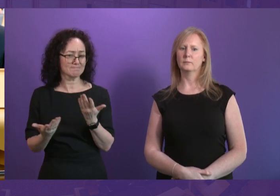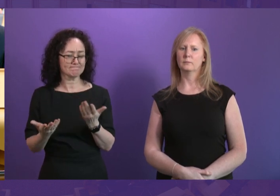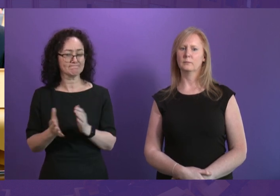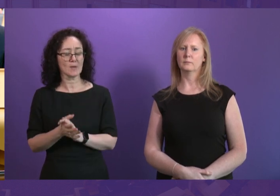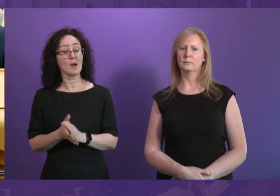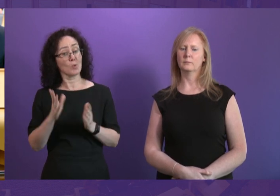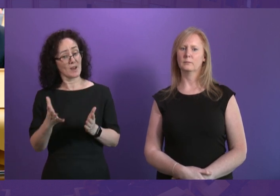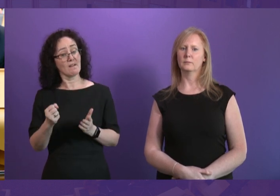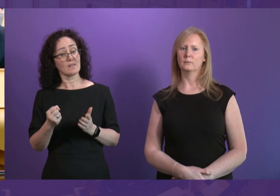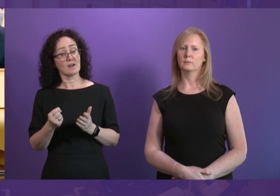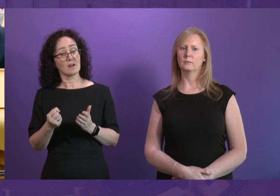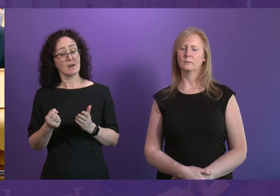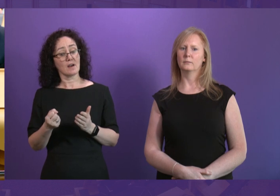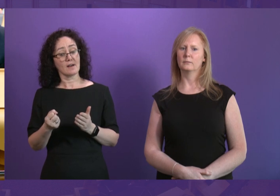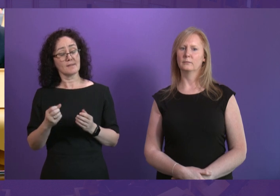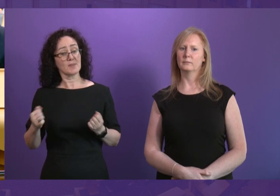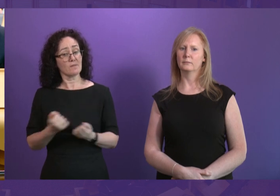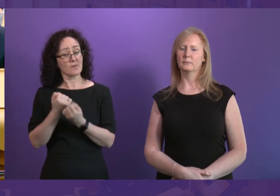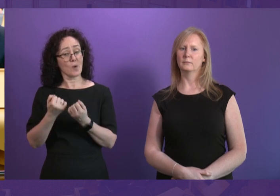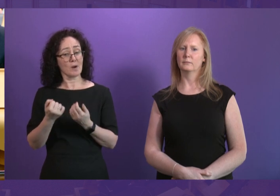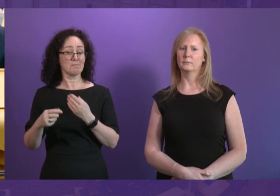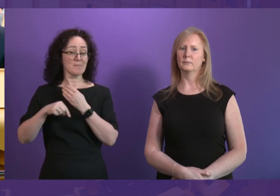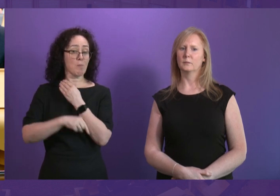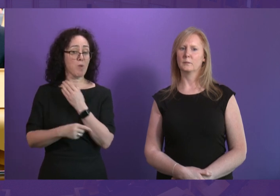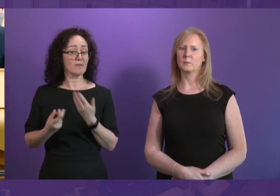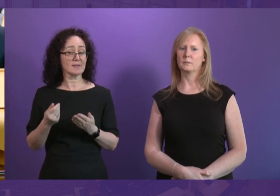Bill and our energy efficiency route map. We are pleased that the latest Office of Gas and Electricity Markets findings show that